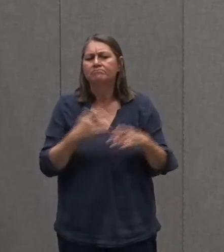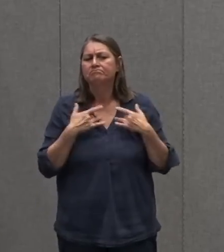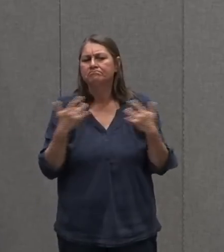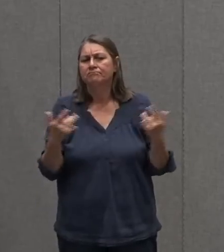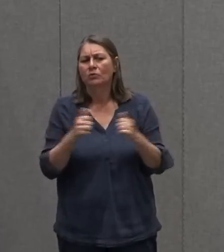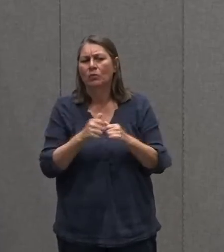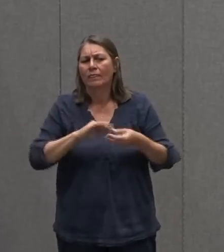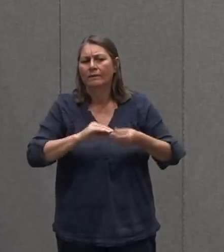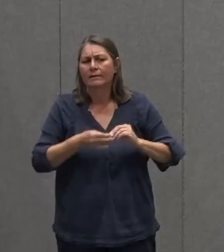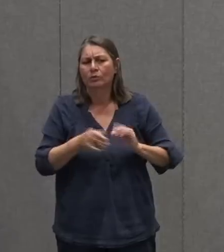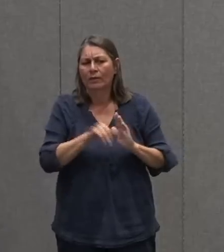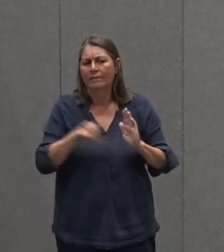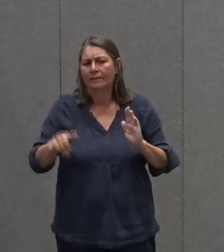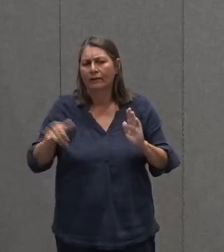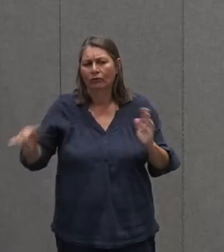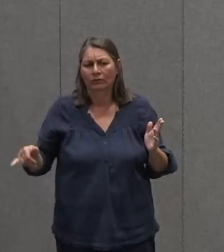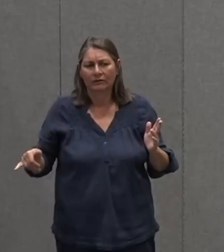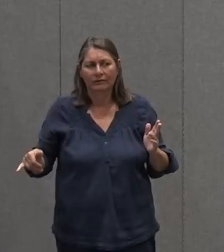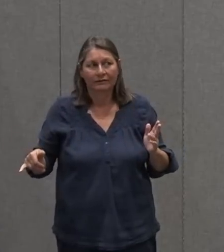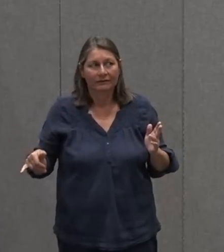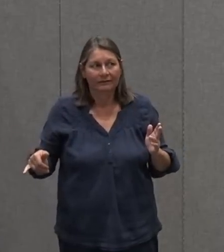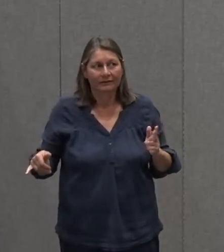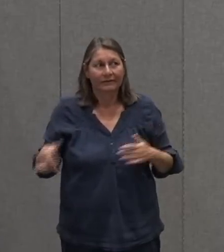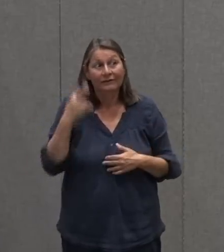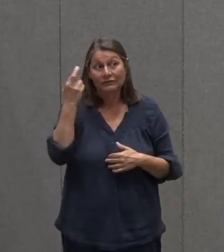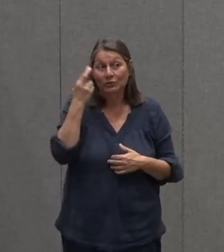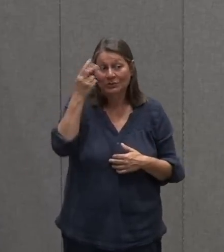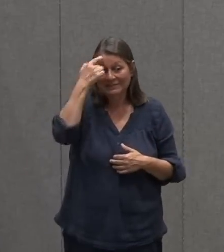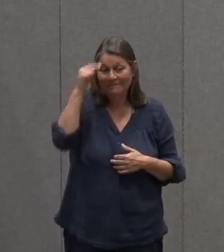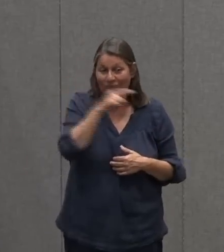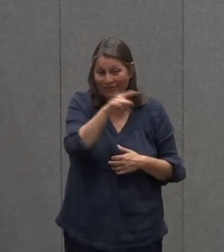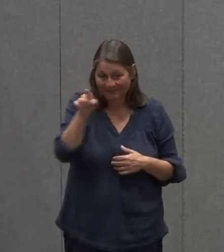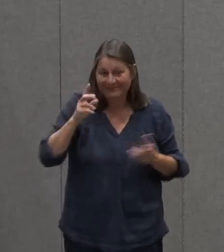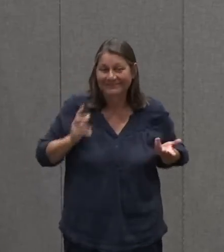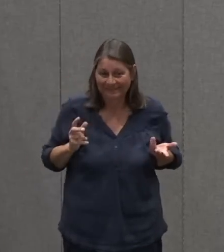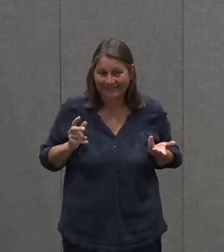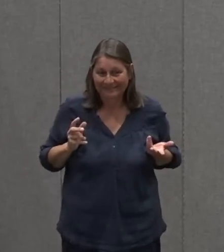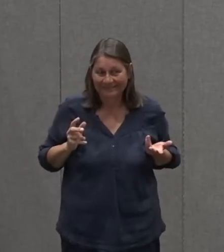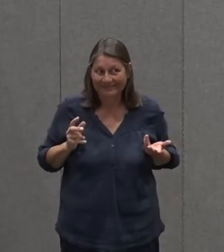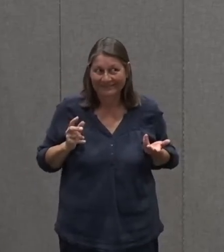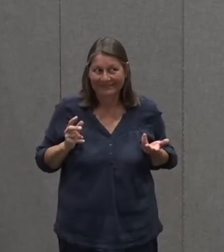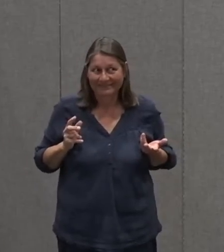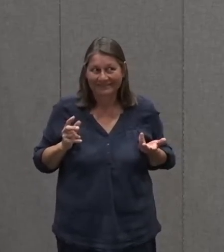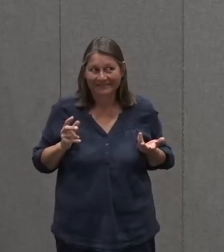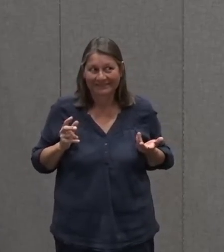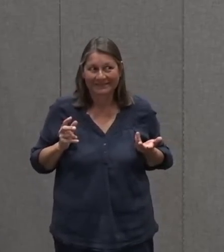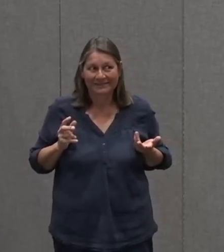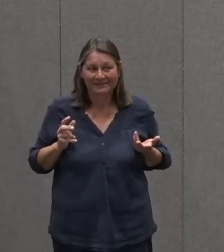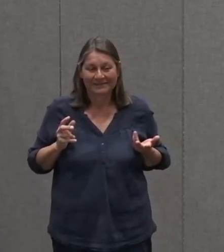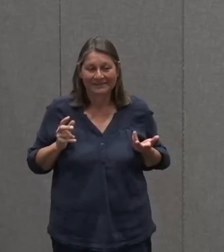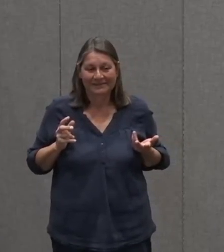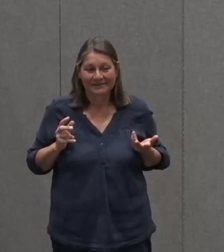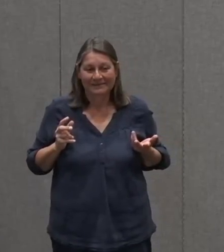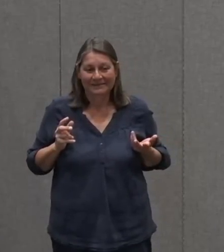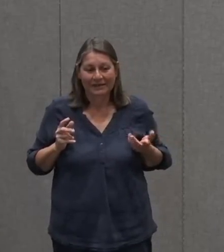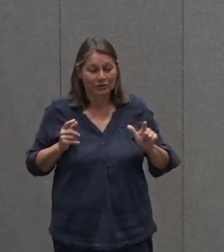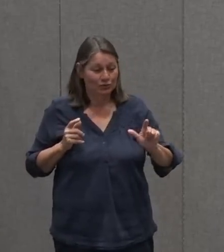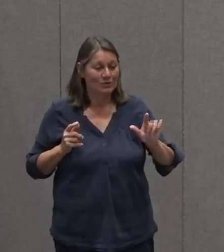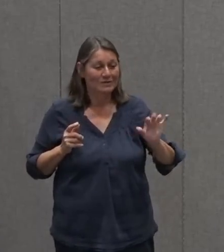There is a reason to my insanity. There is something going on here. There's two ways for 29.